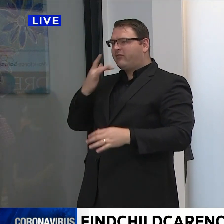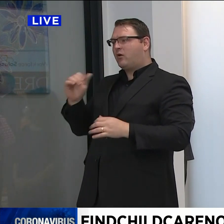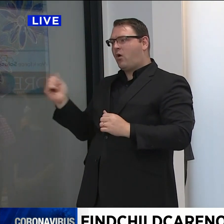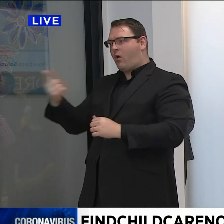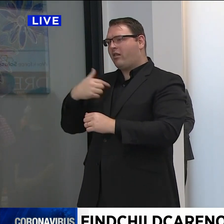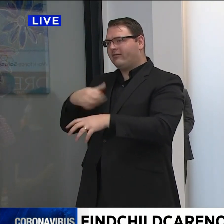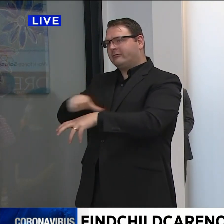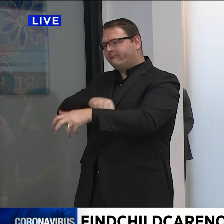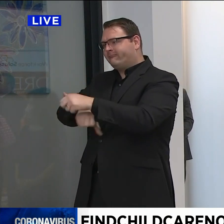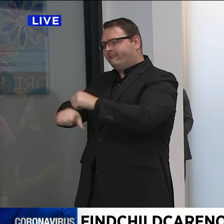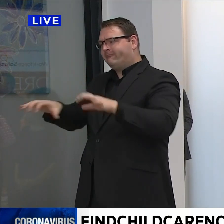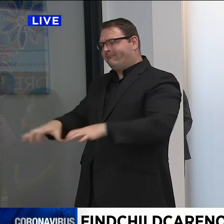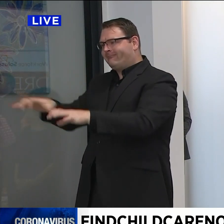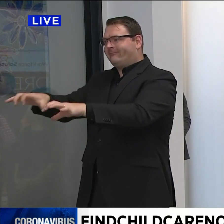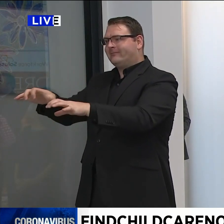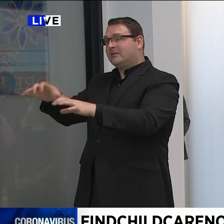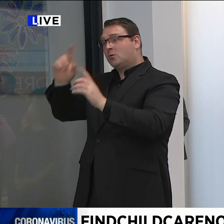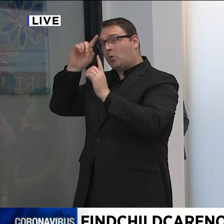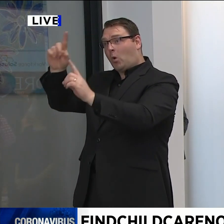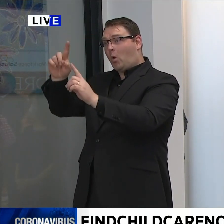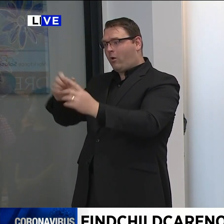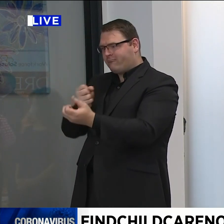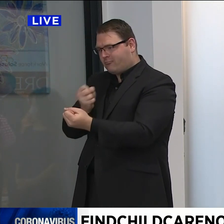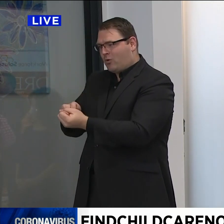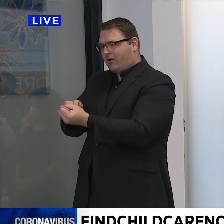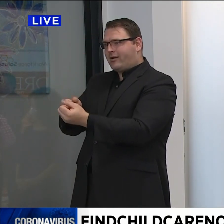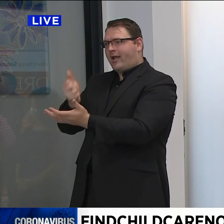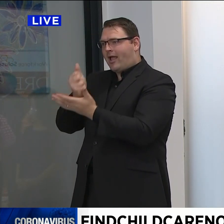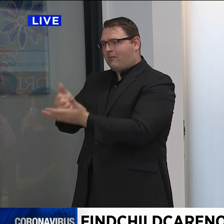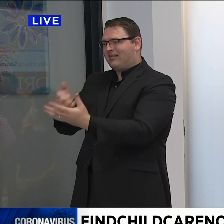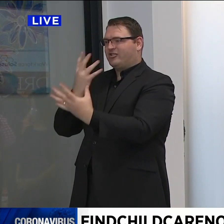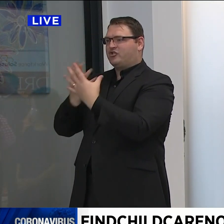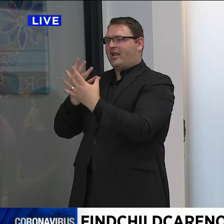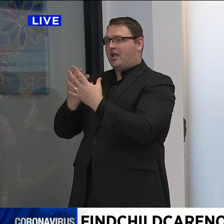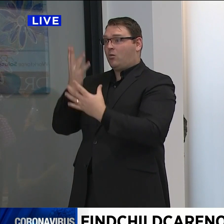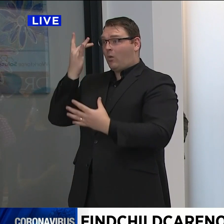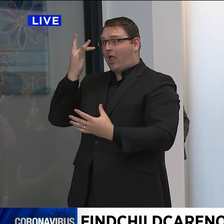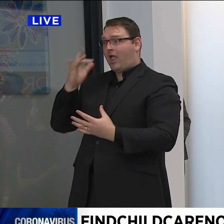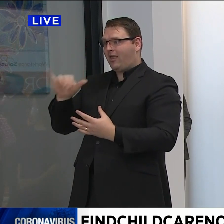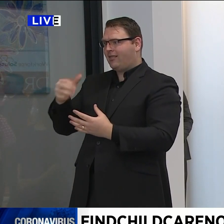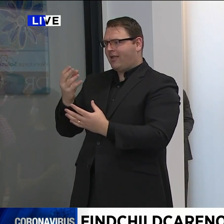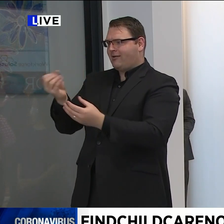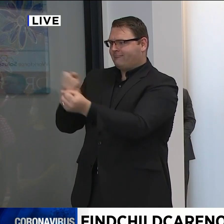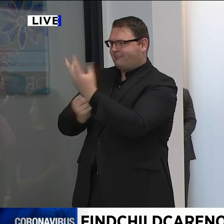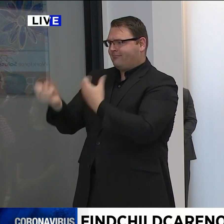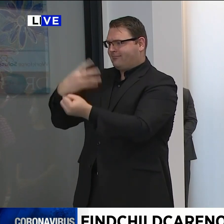And so I sure hope that everybody is working in concert everybody is working in concert right now to